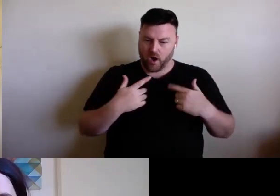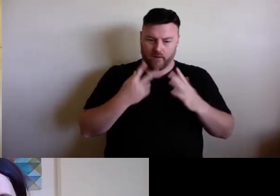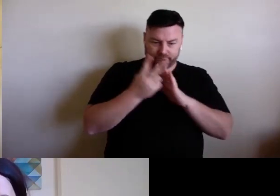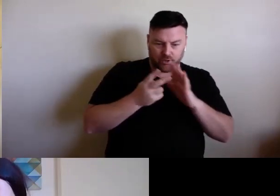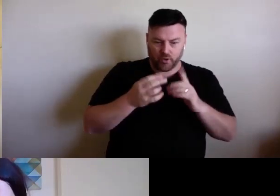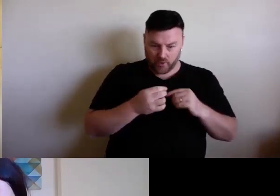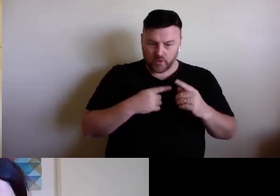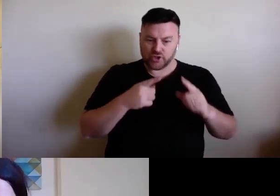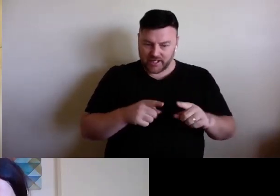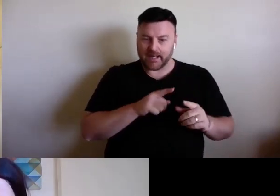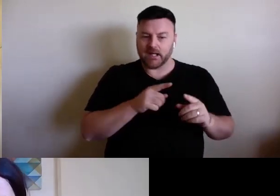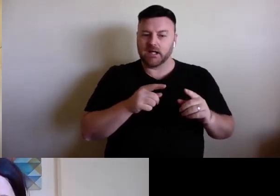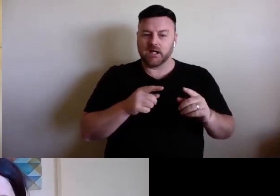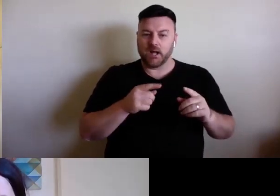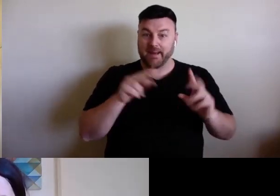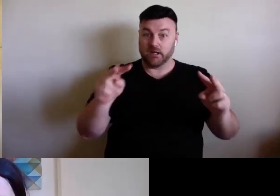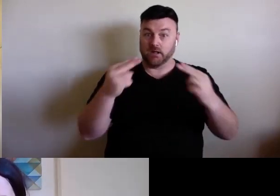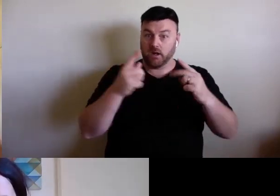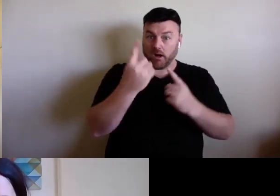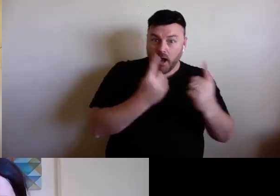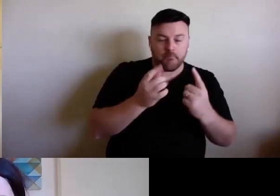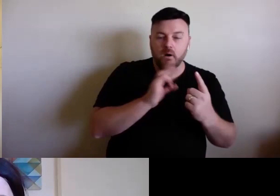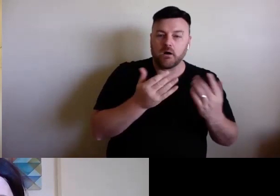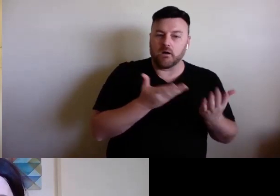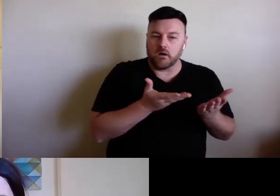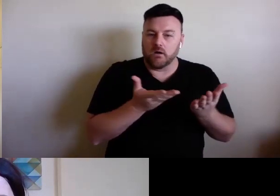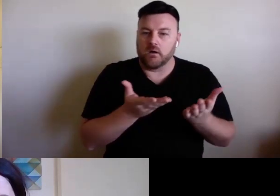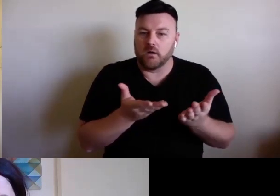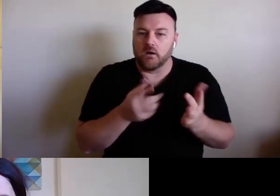her presence. Then she could take that audience onto her own website